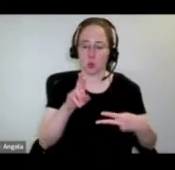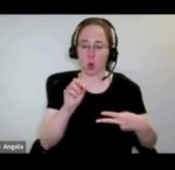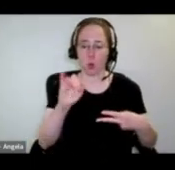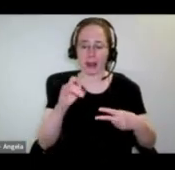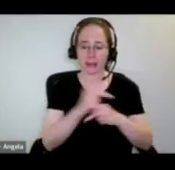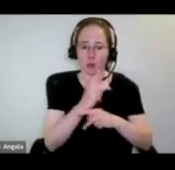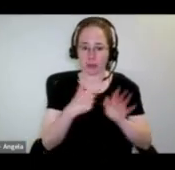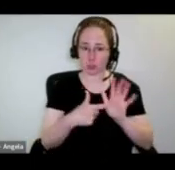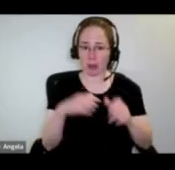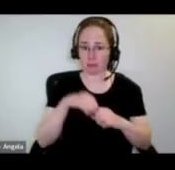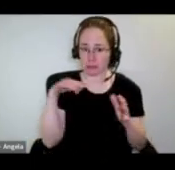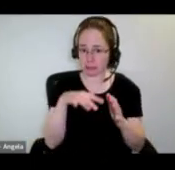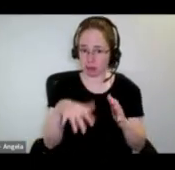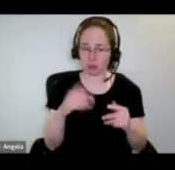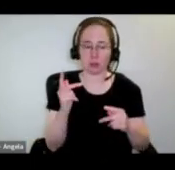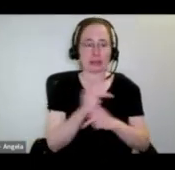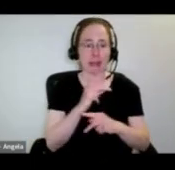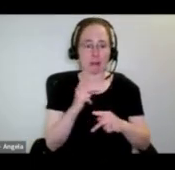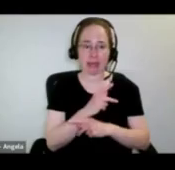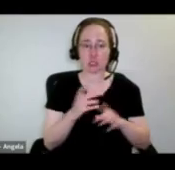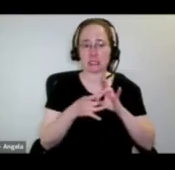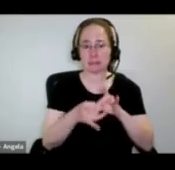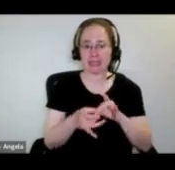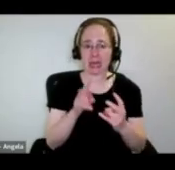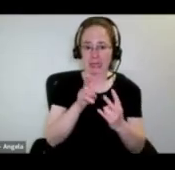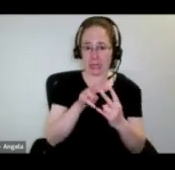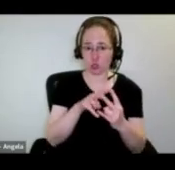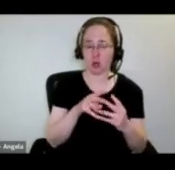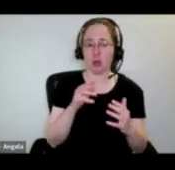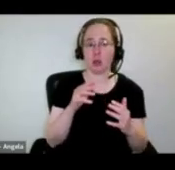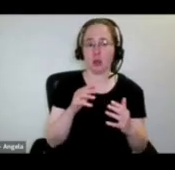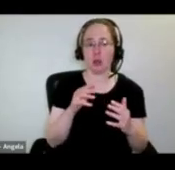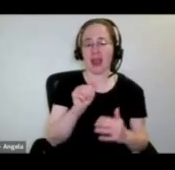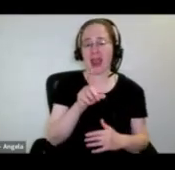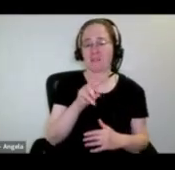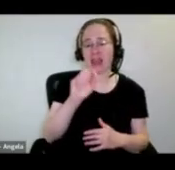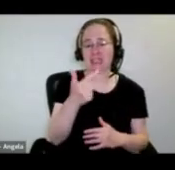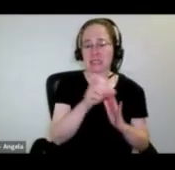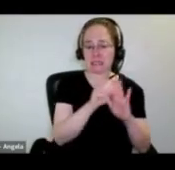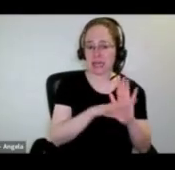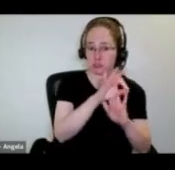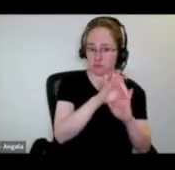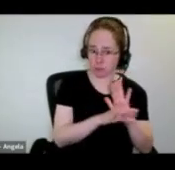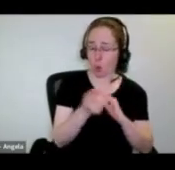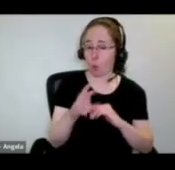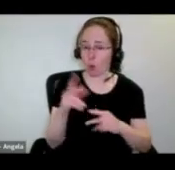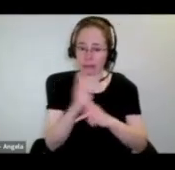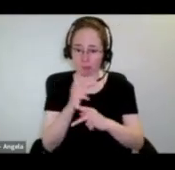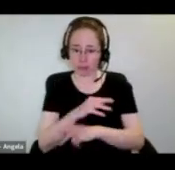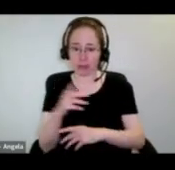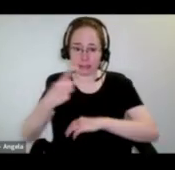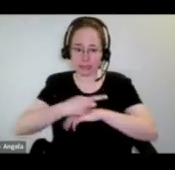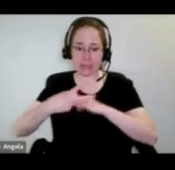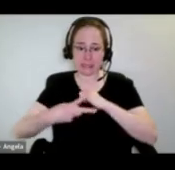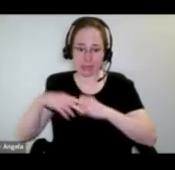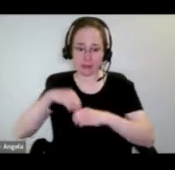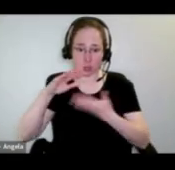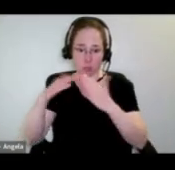David Watkins: So to summarize, the two ROI calculation models in the study calculations were based on either the Advancing States formula.